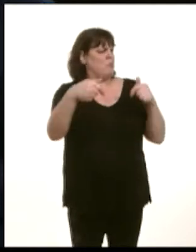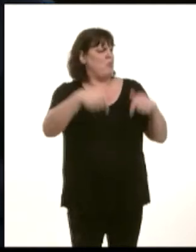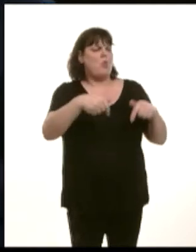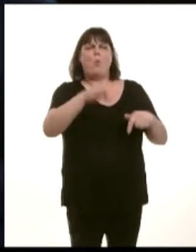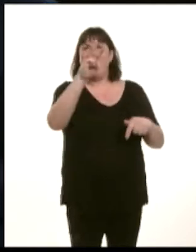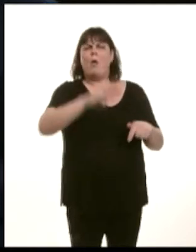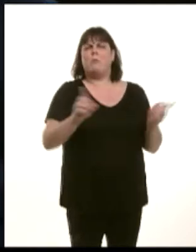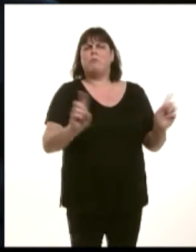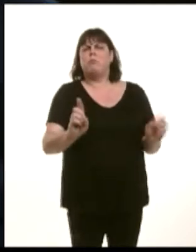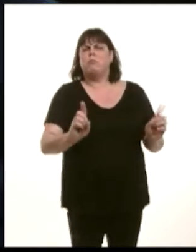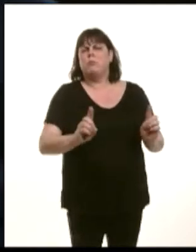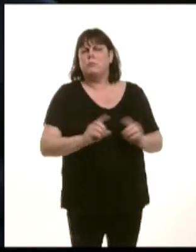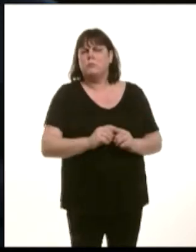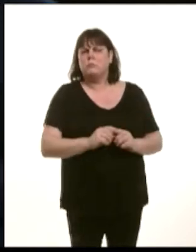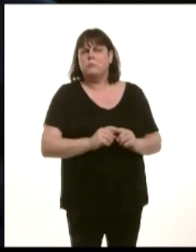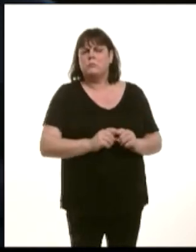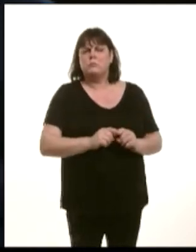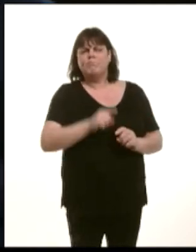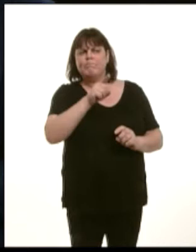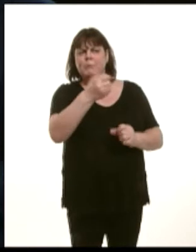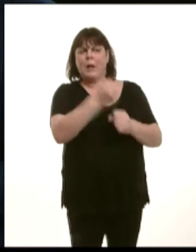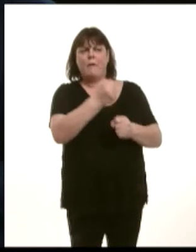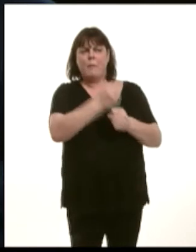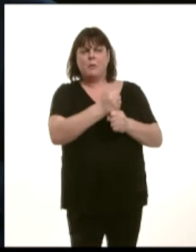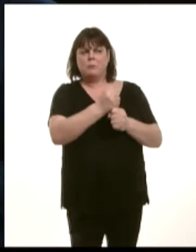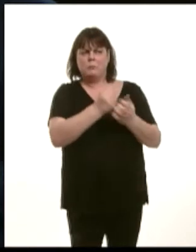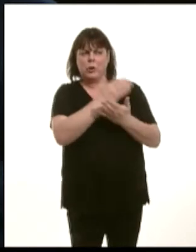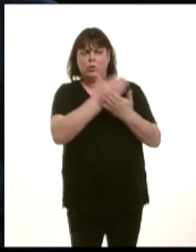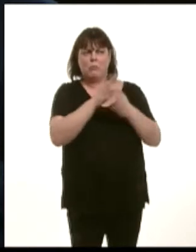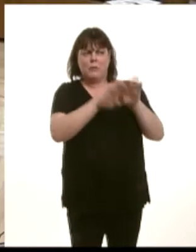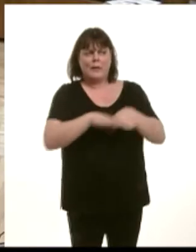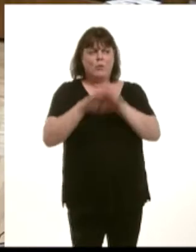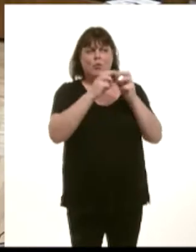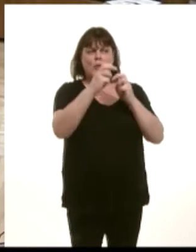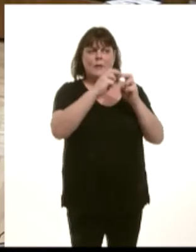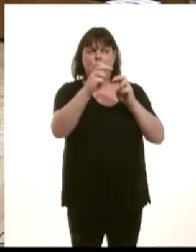be putting in place to ensure that this national transport plan is both delivered and prevents